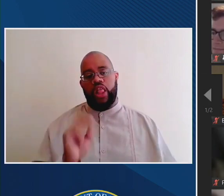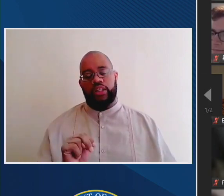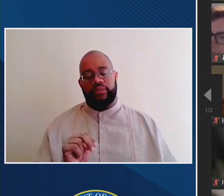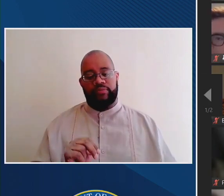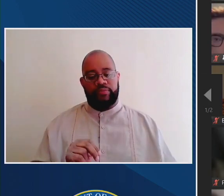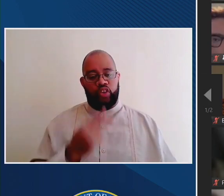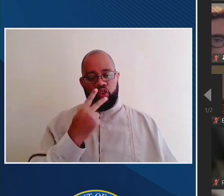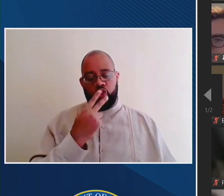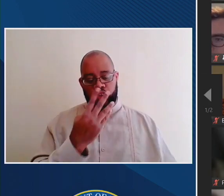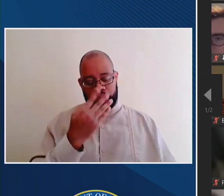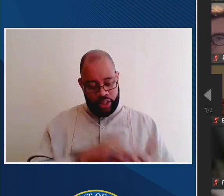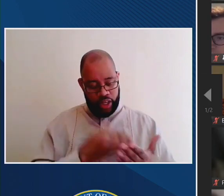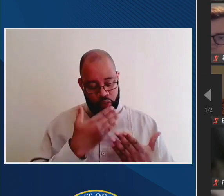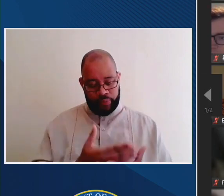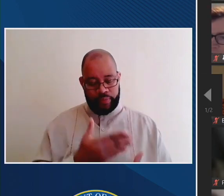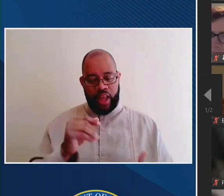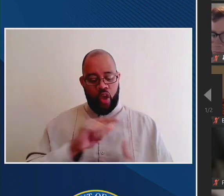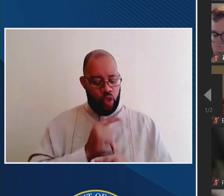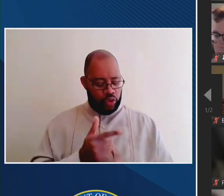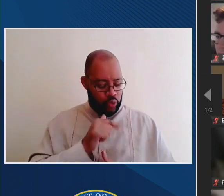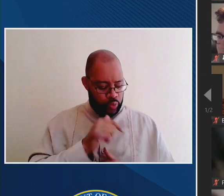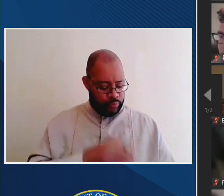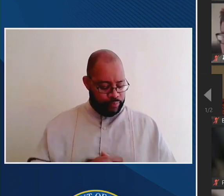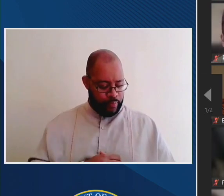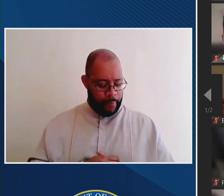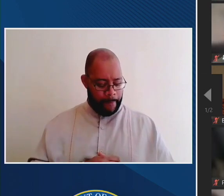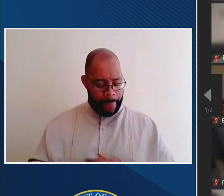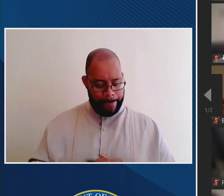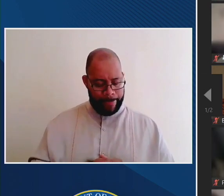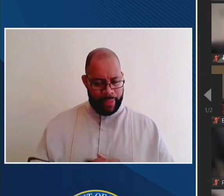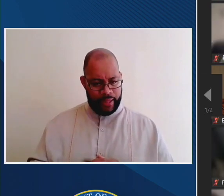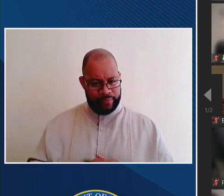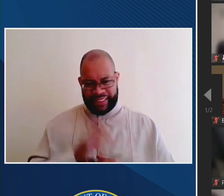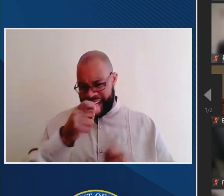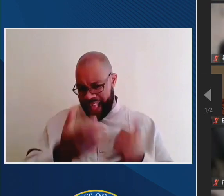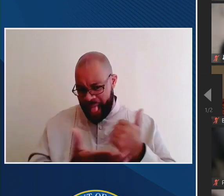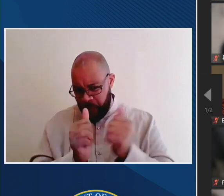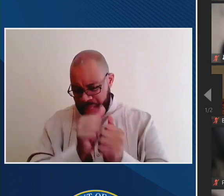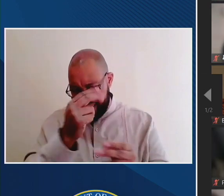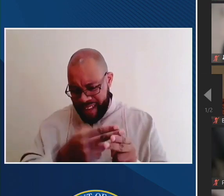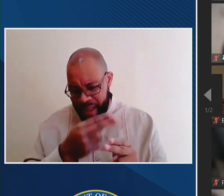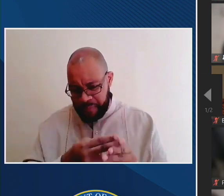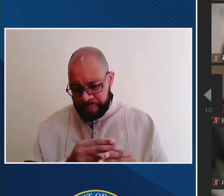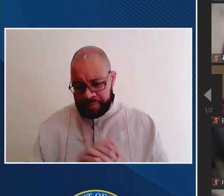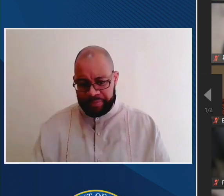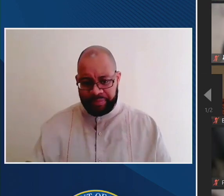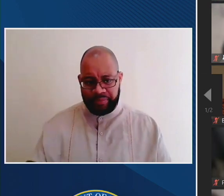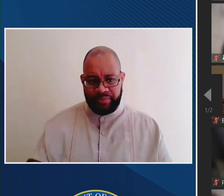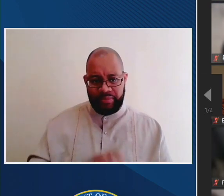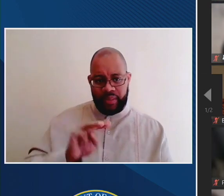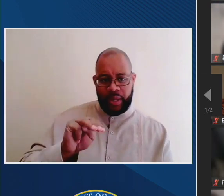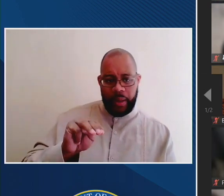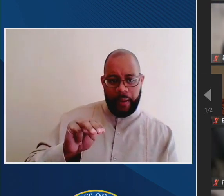And alternate is- I may need some help with this, Magin Misael Sanchez.